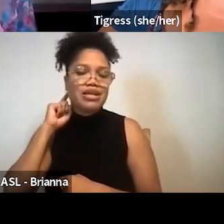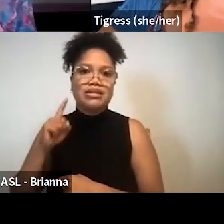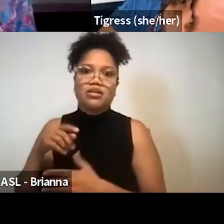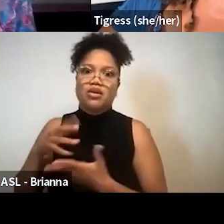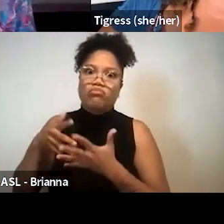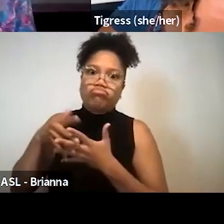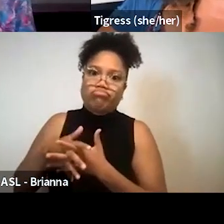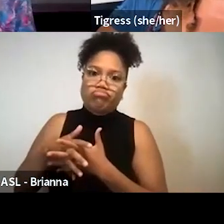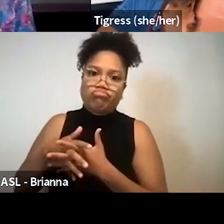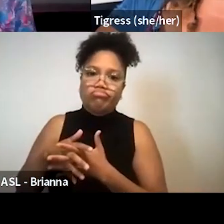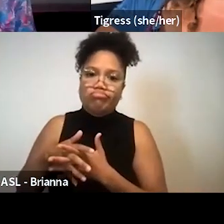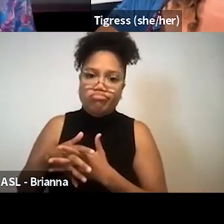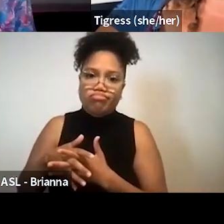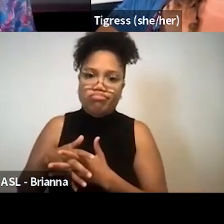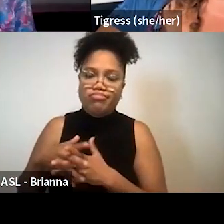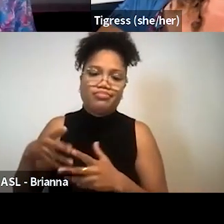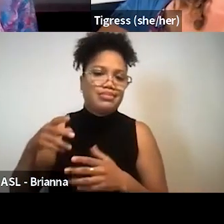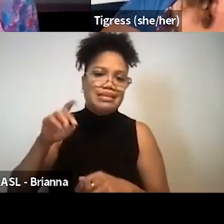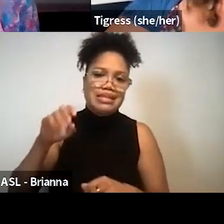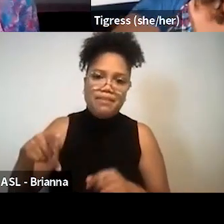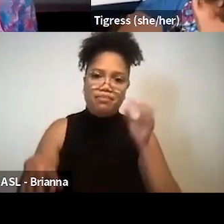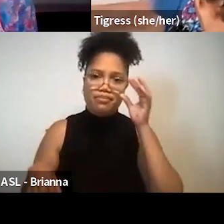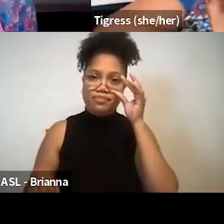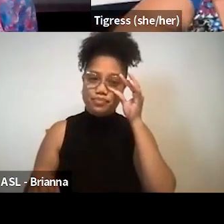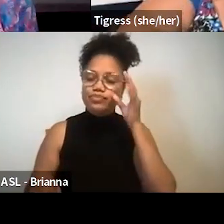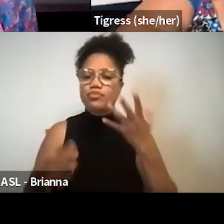and I think that the questions that I've received are more